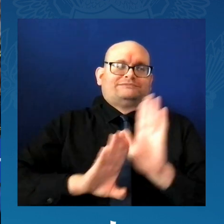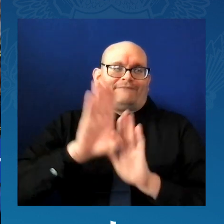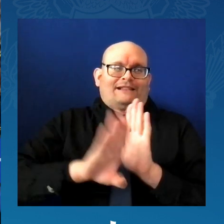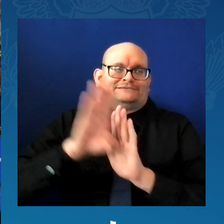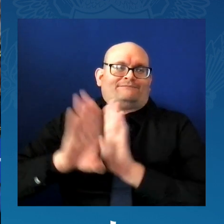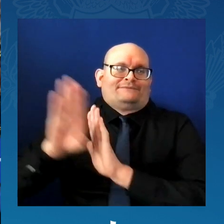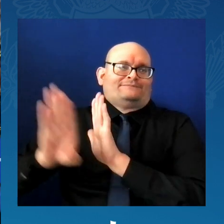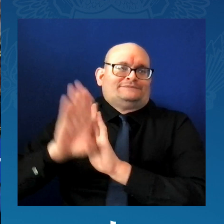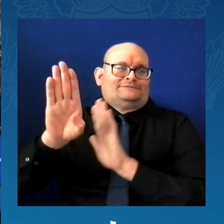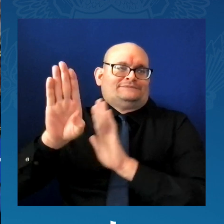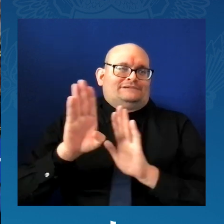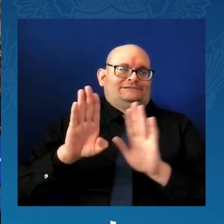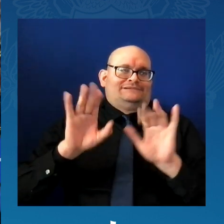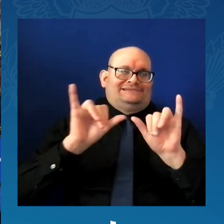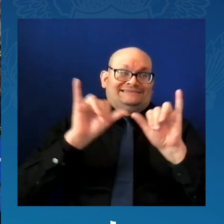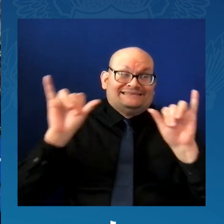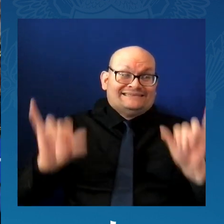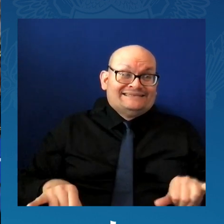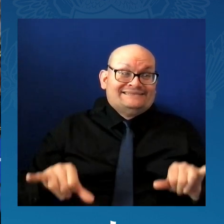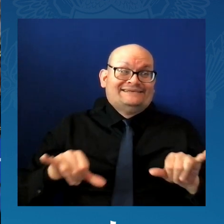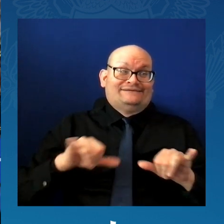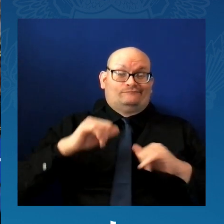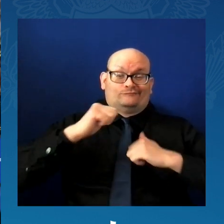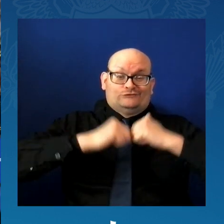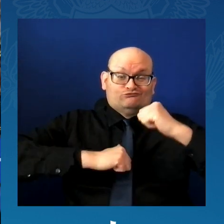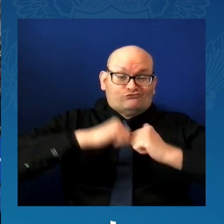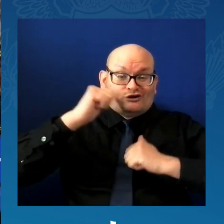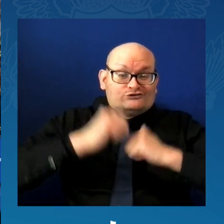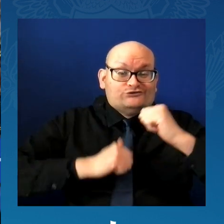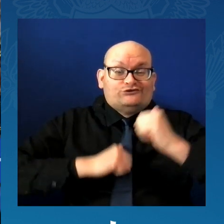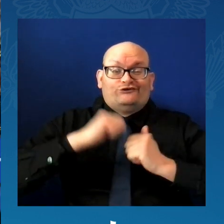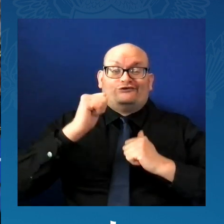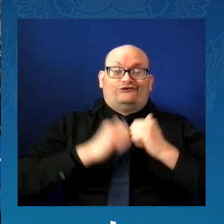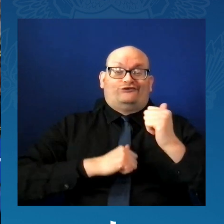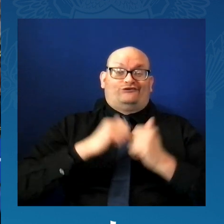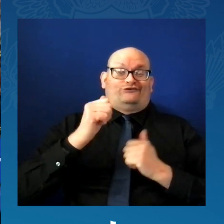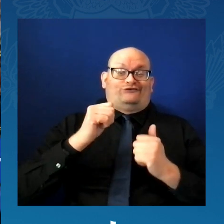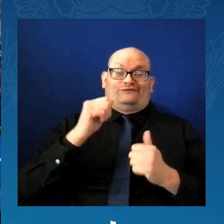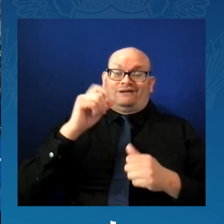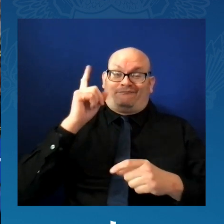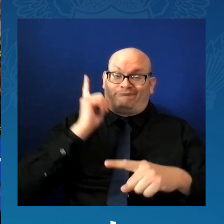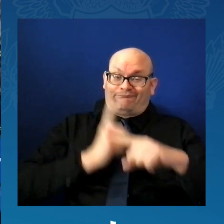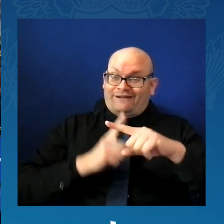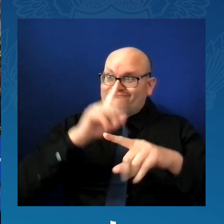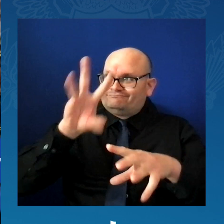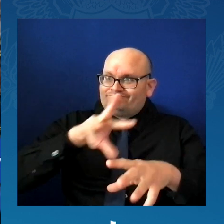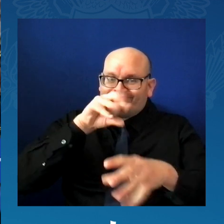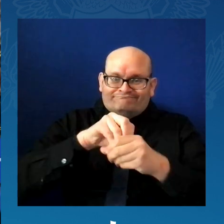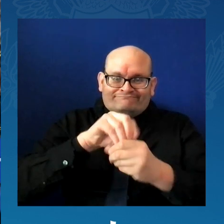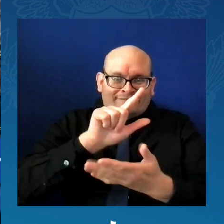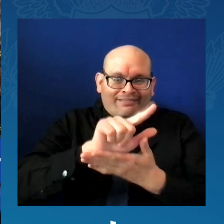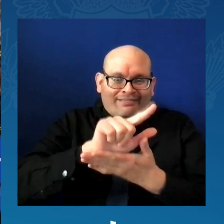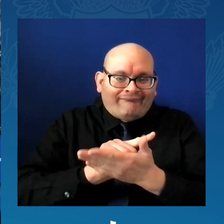and space would do much to reassure institutional investors and promote private investment in a commercial space.